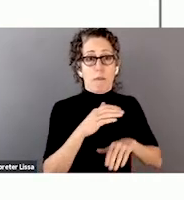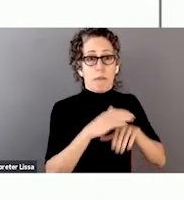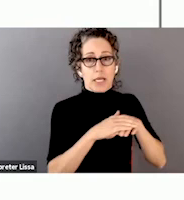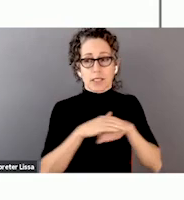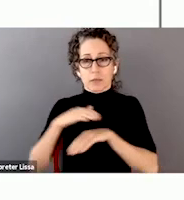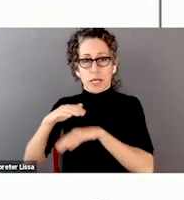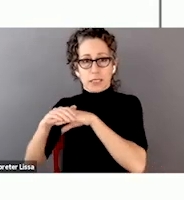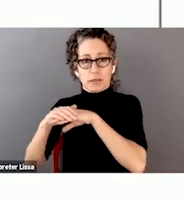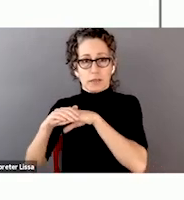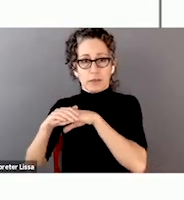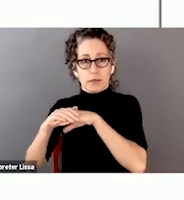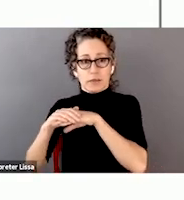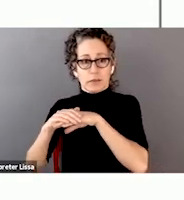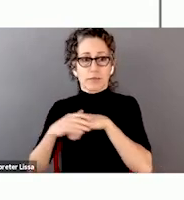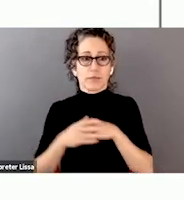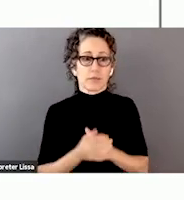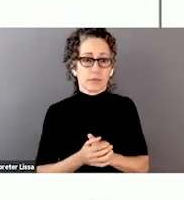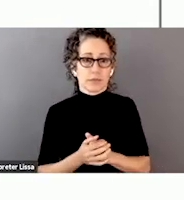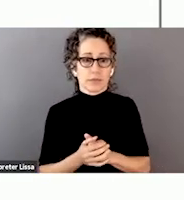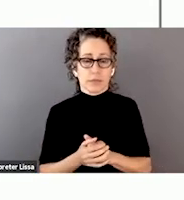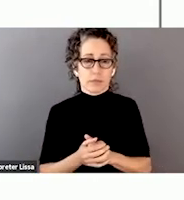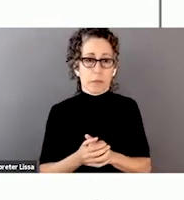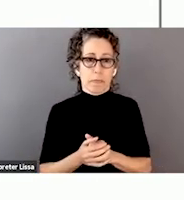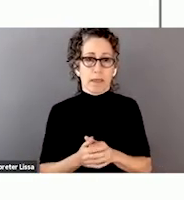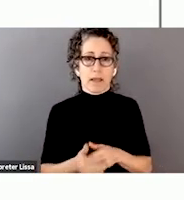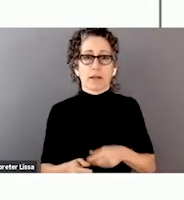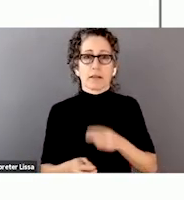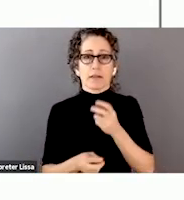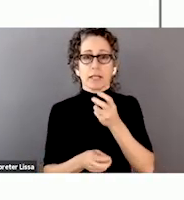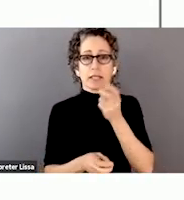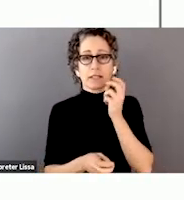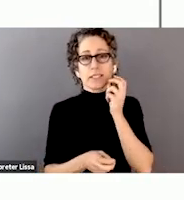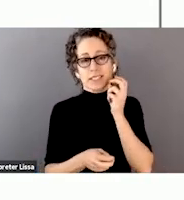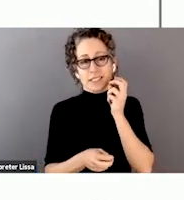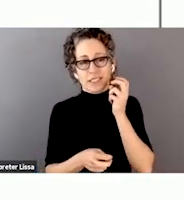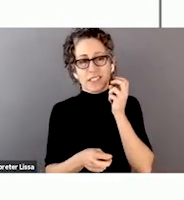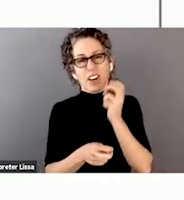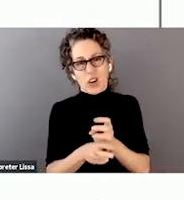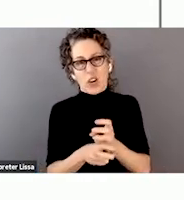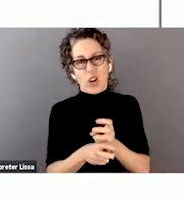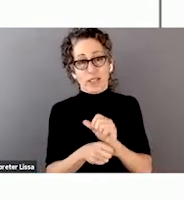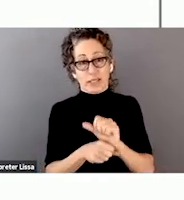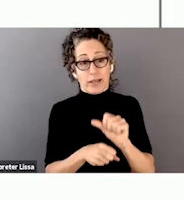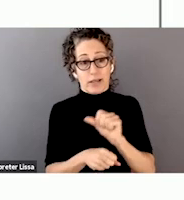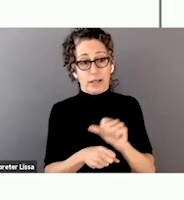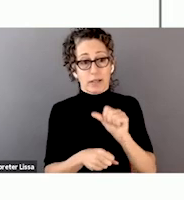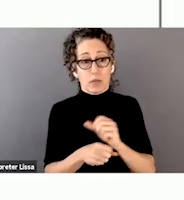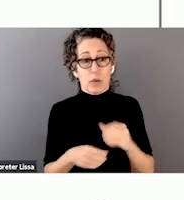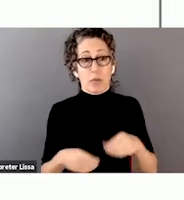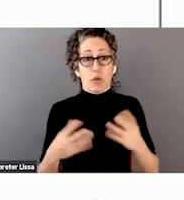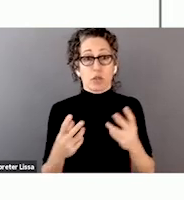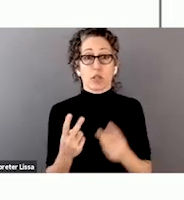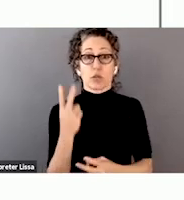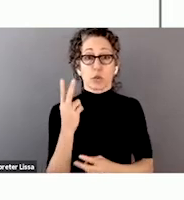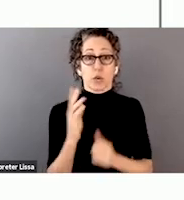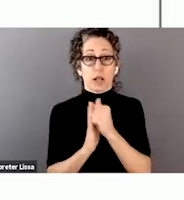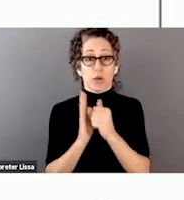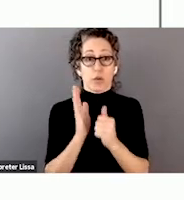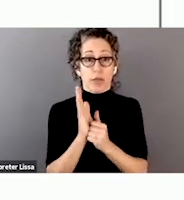Solving this problem is a difficult non-convex optimization task. We propose to algorithms to solve the problem, using